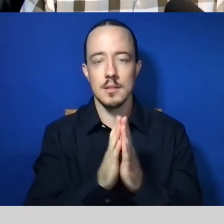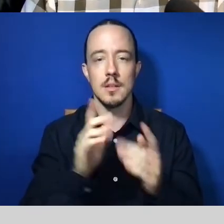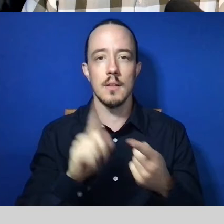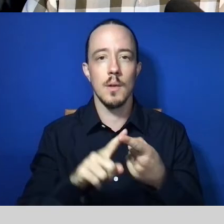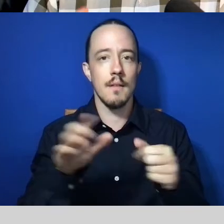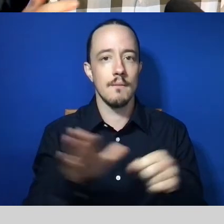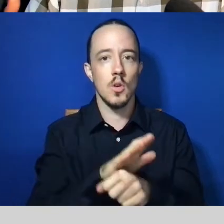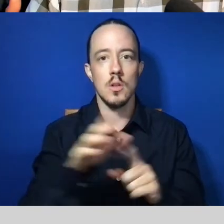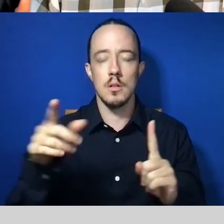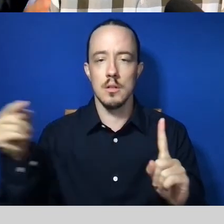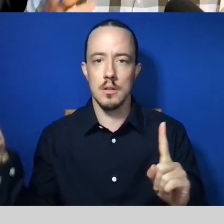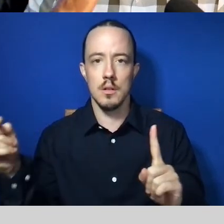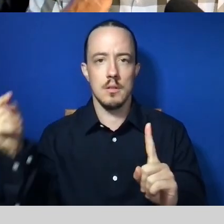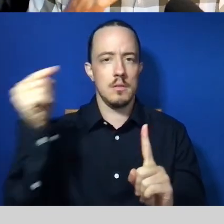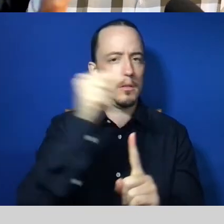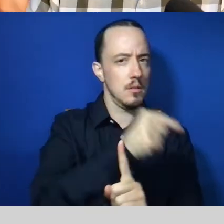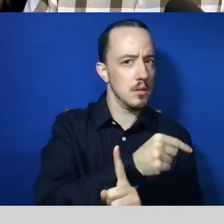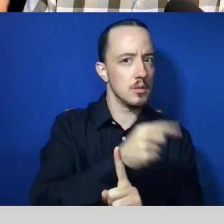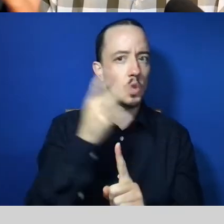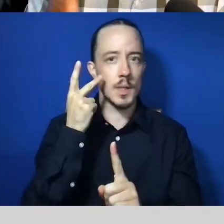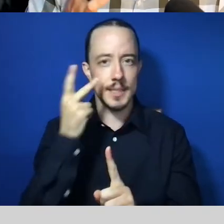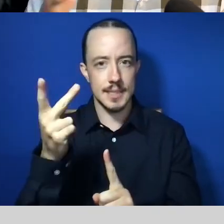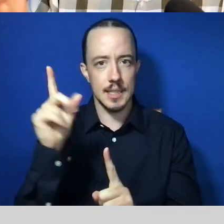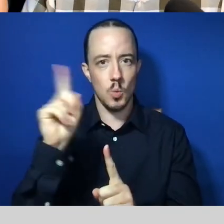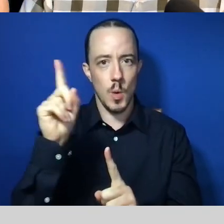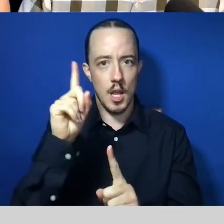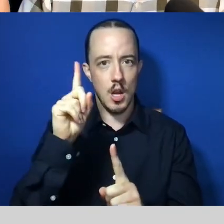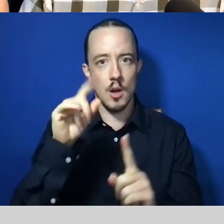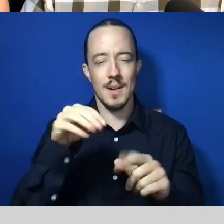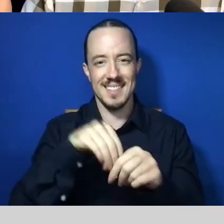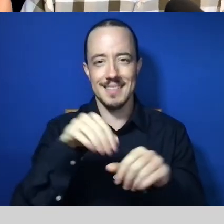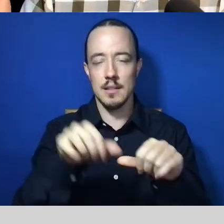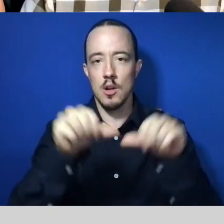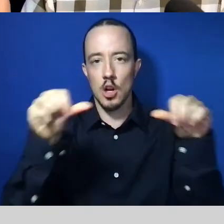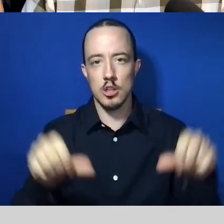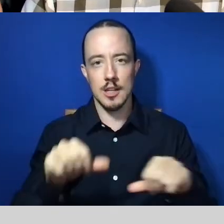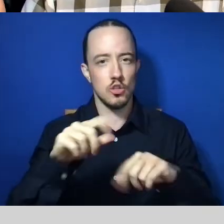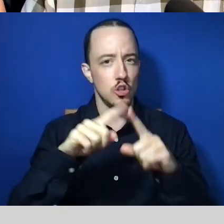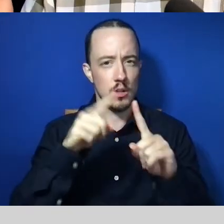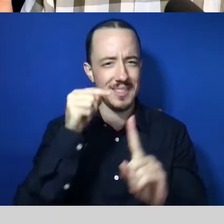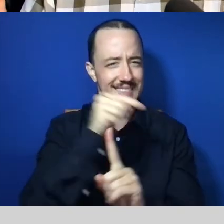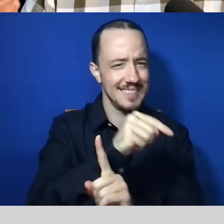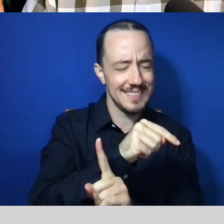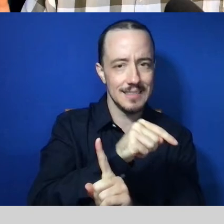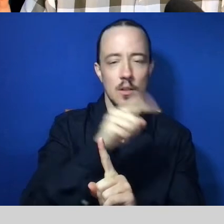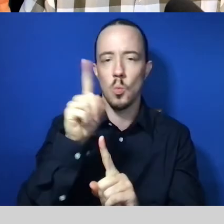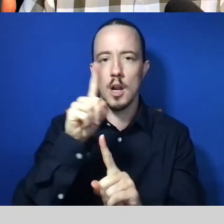So you can actually watch and this helps you determine where you've got your slowdowns or your hotspots inside your application.